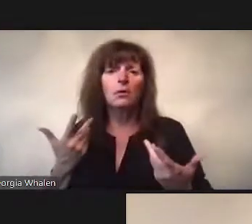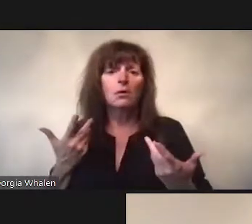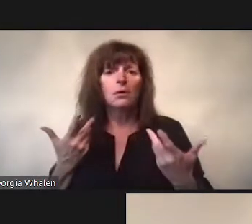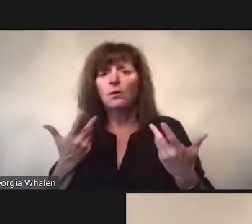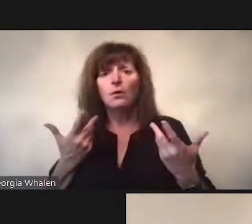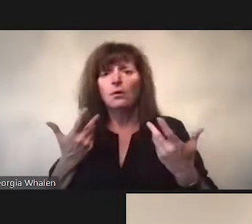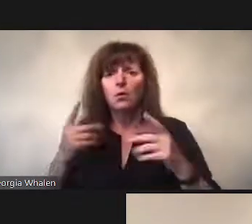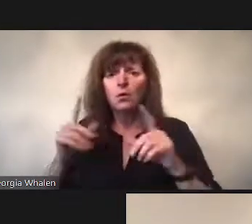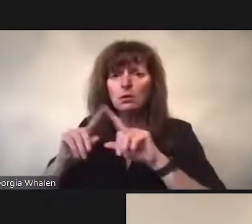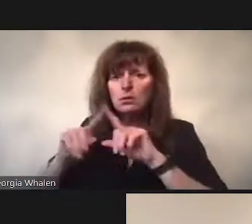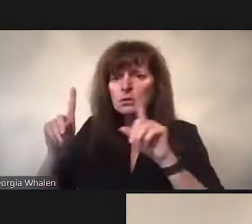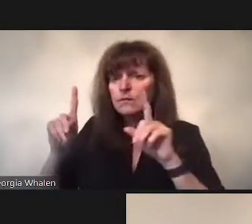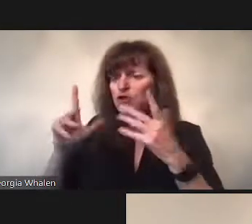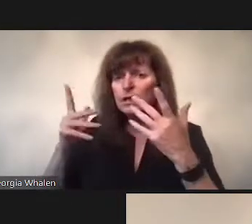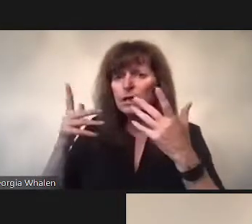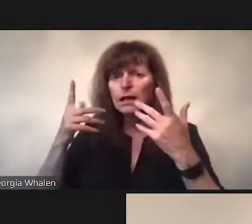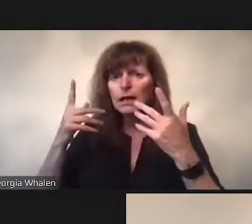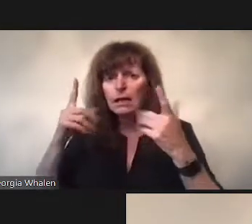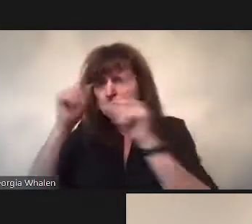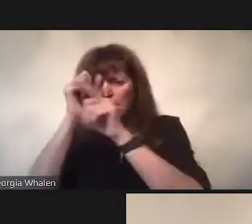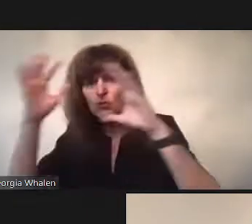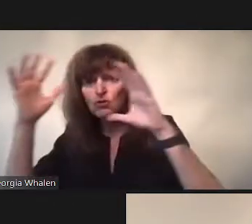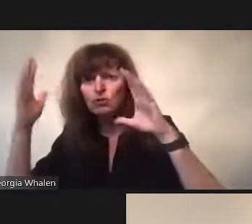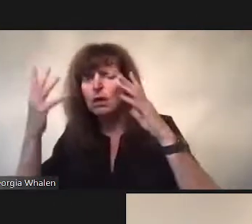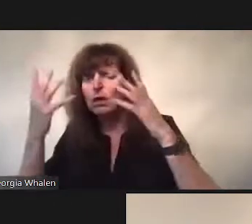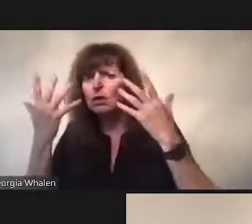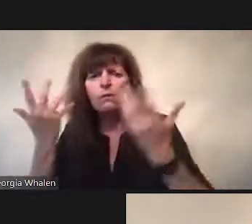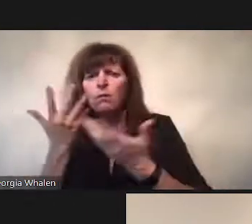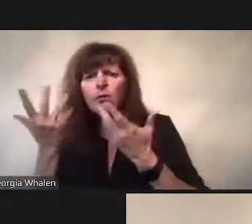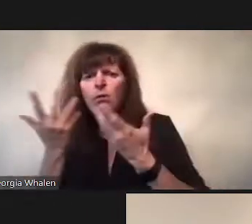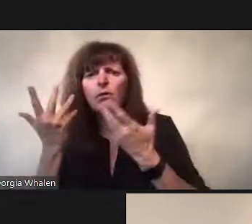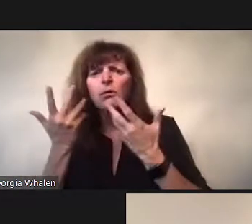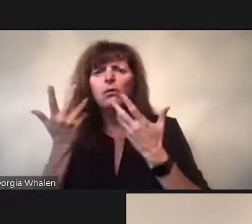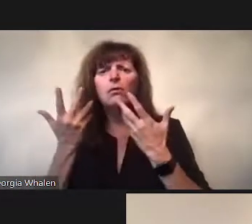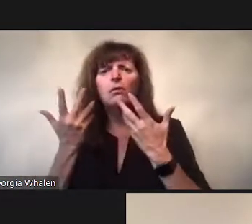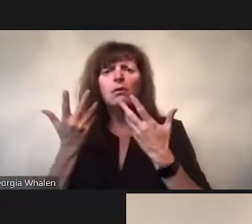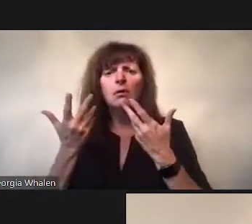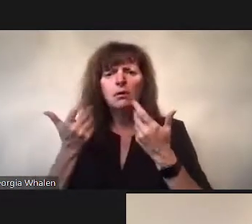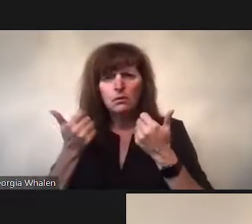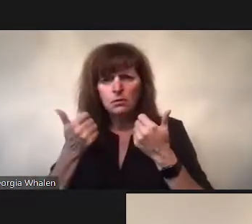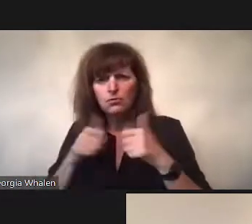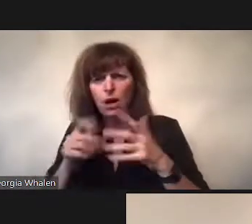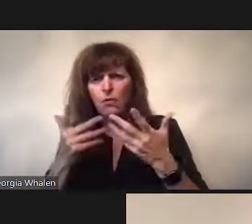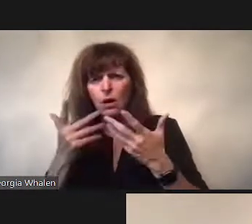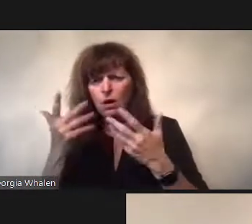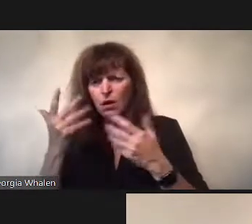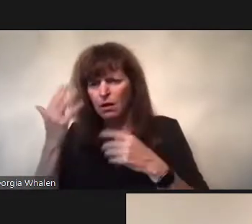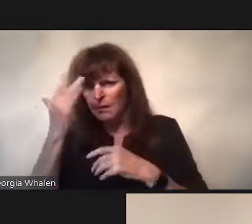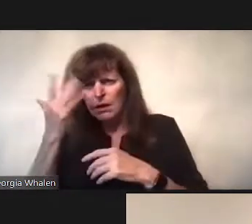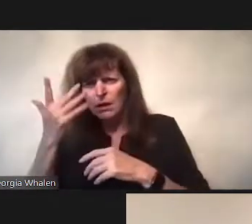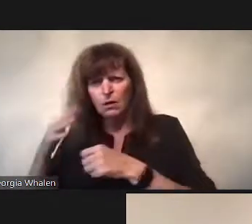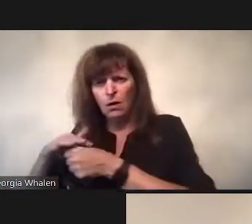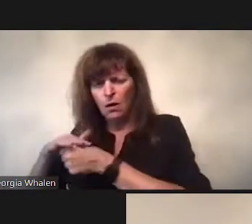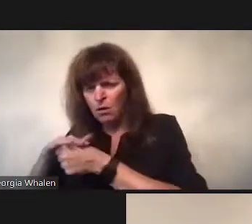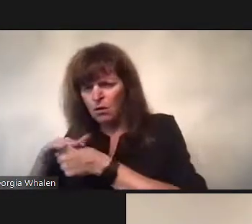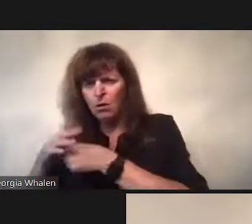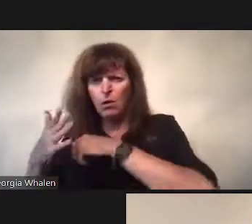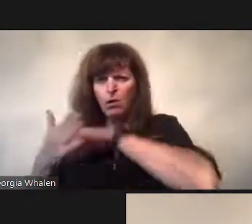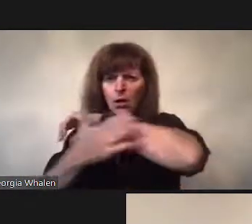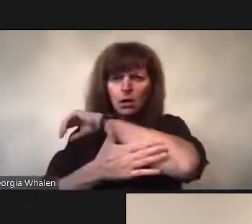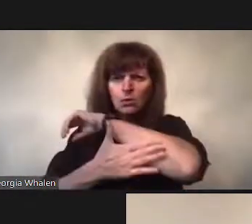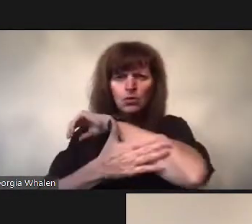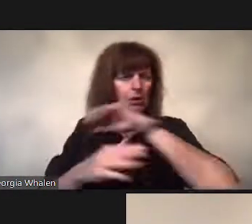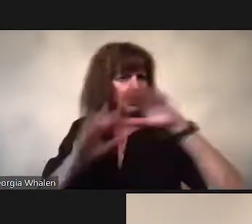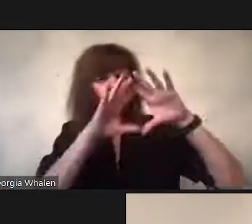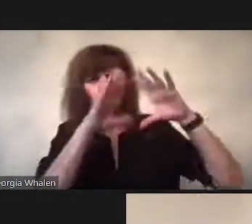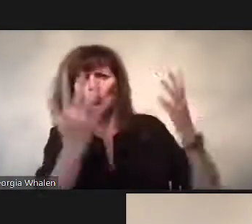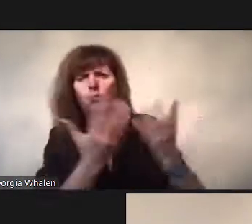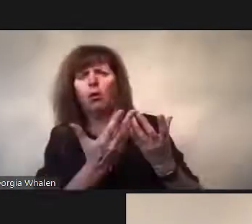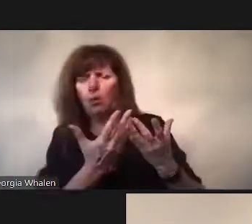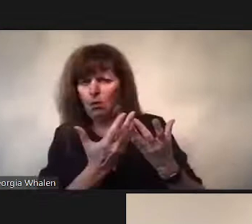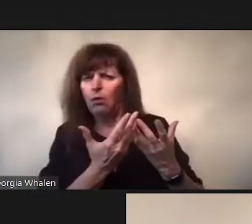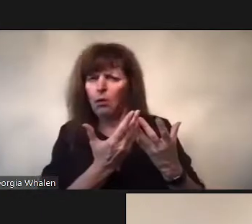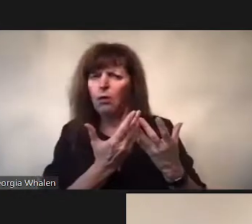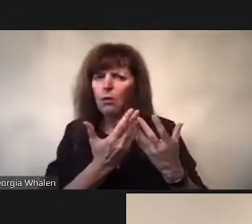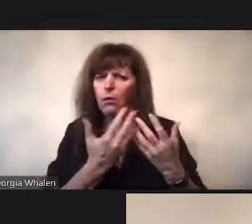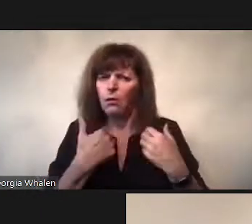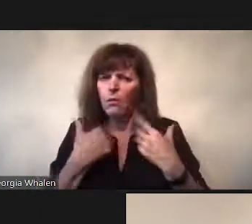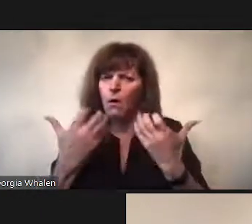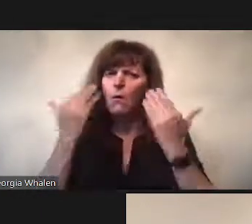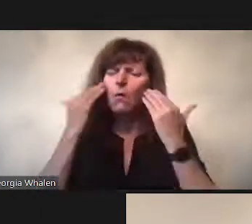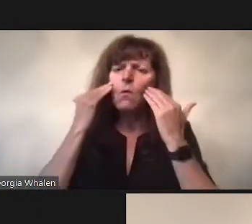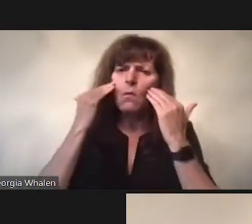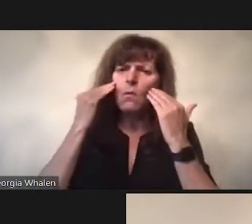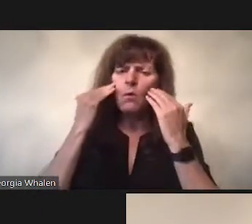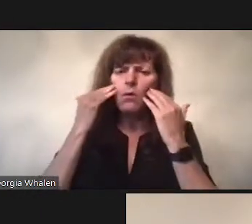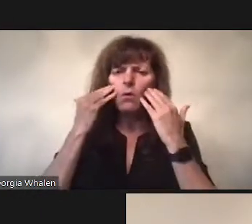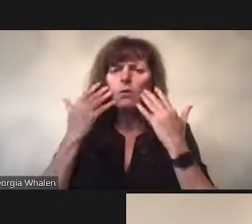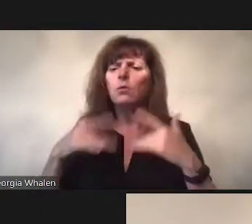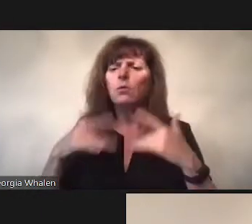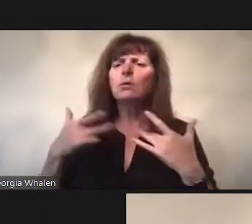I would be interested ot hear about the Finnish case.